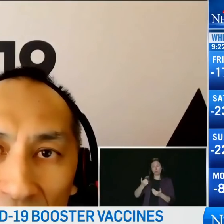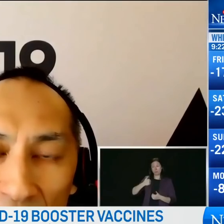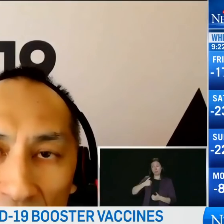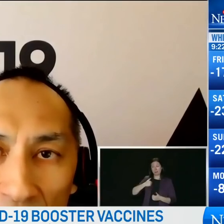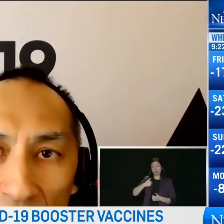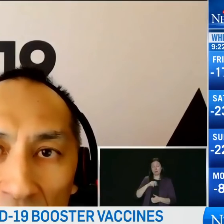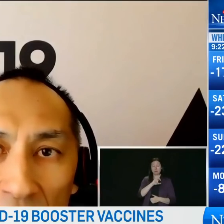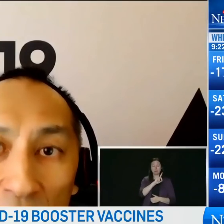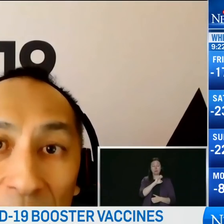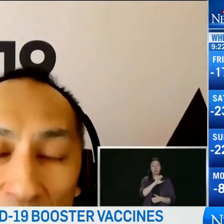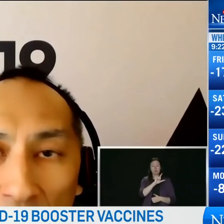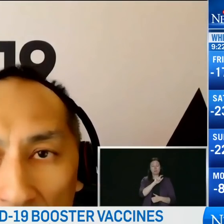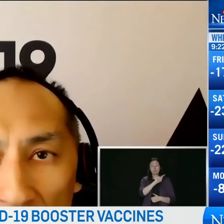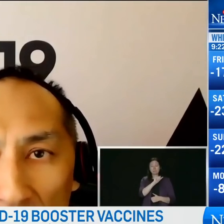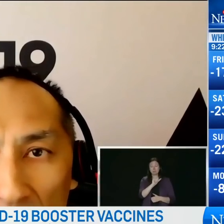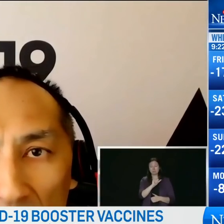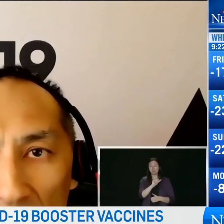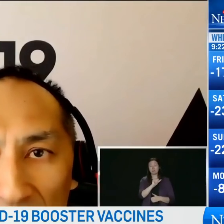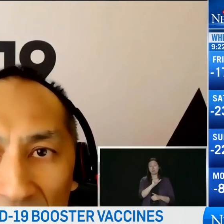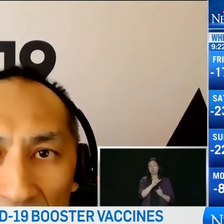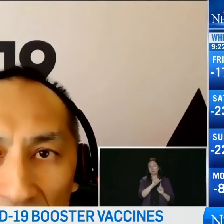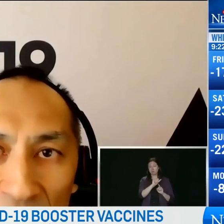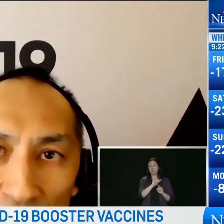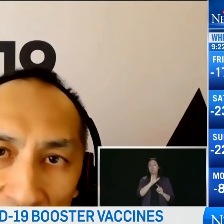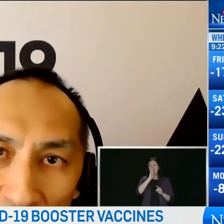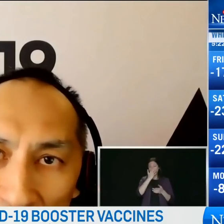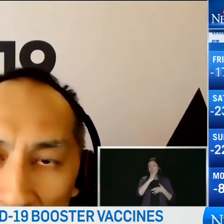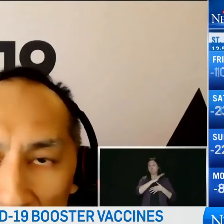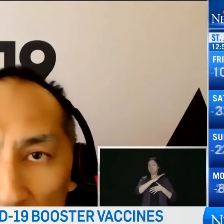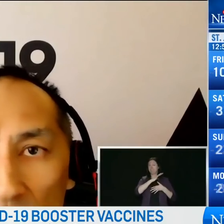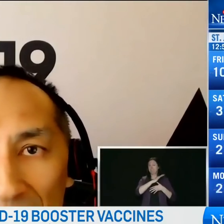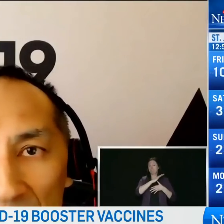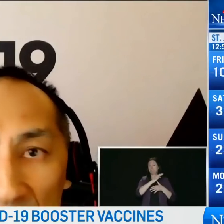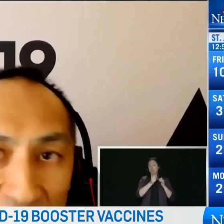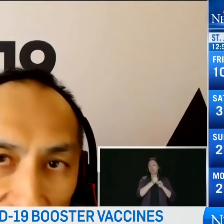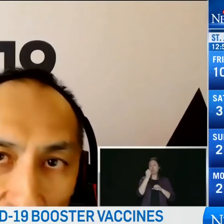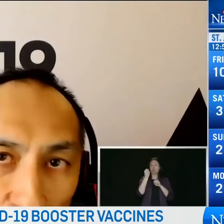QUESTIONS BUT FOR NOW, WHAT